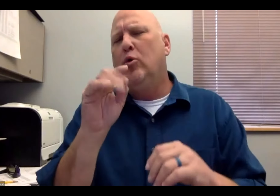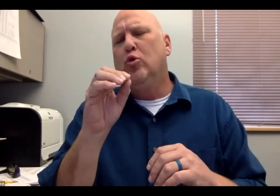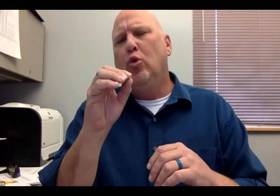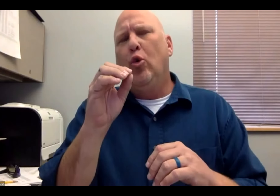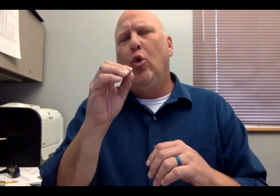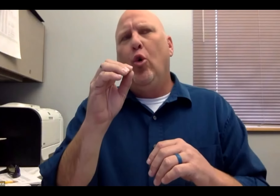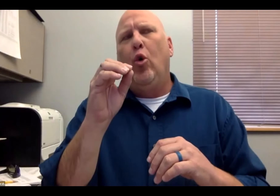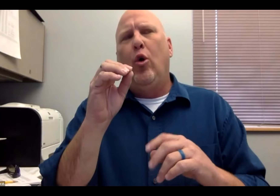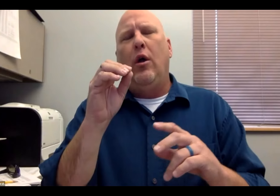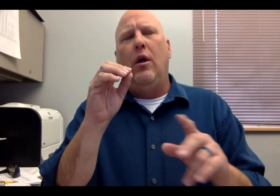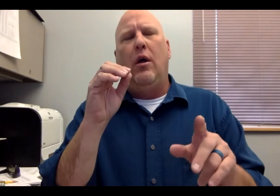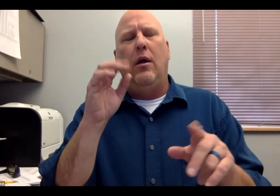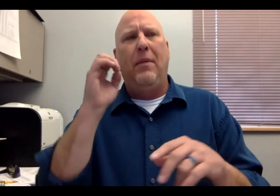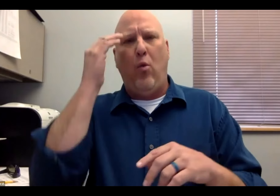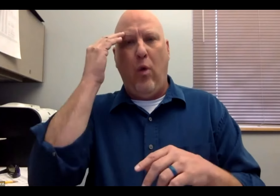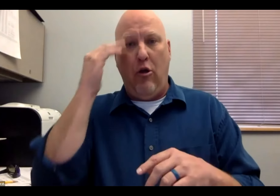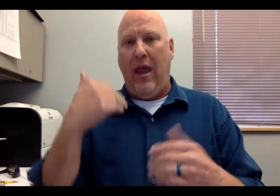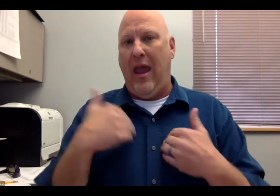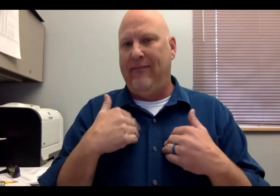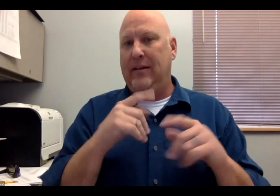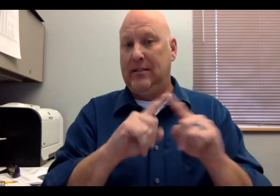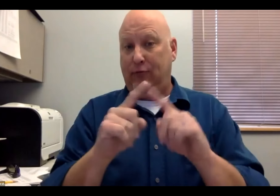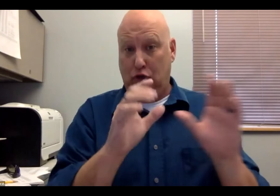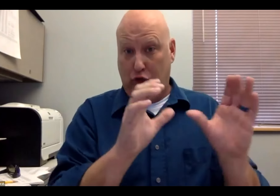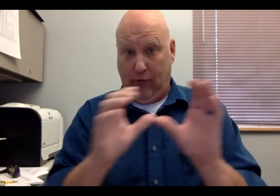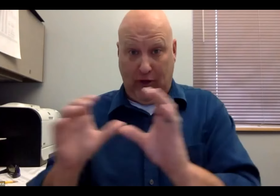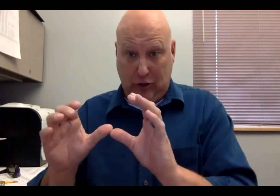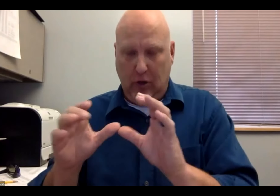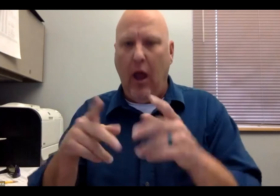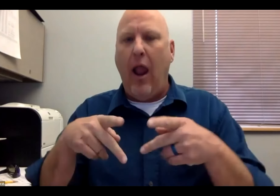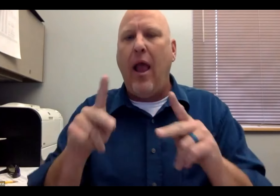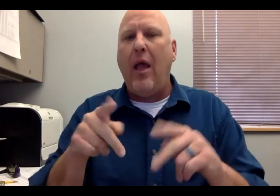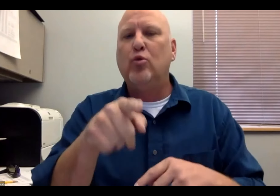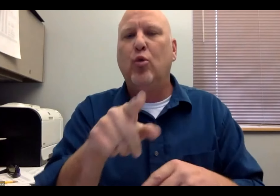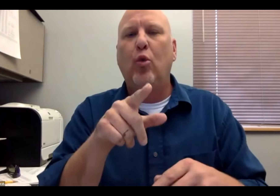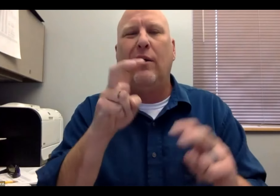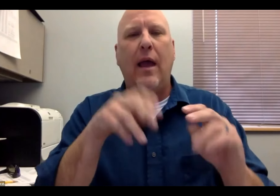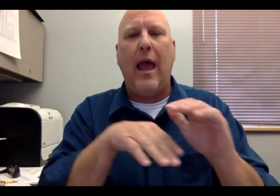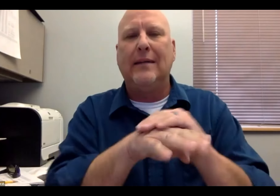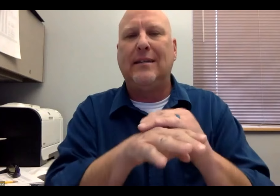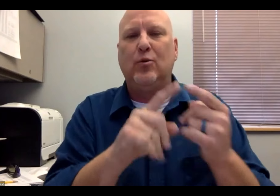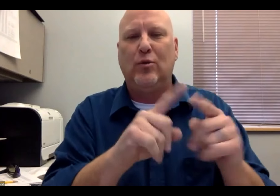in our state. It's important to be aware there are different certifications allowing you